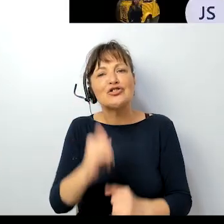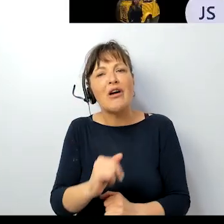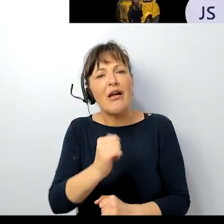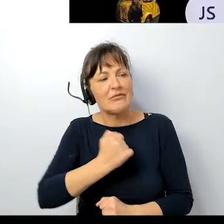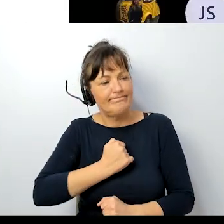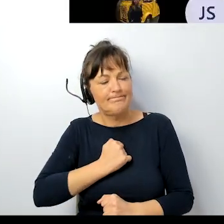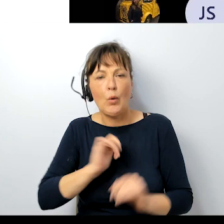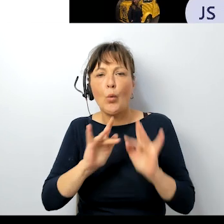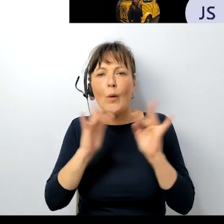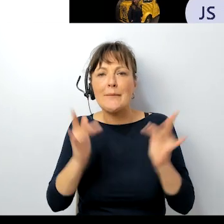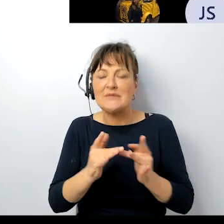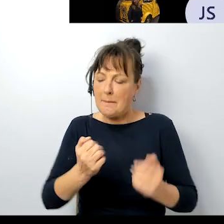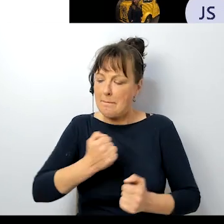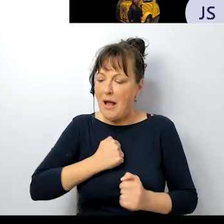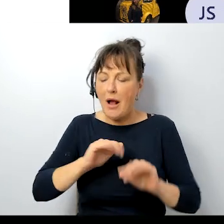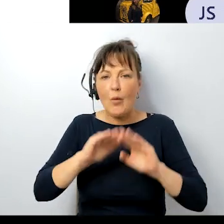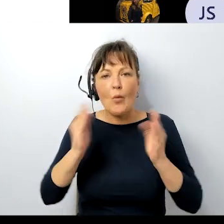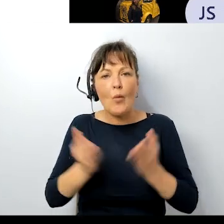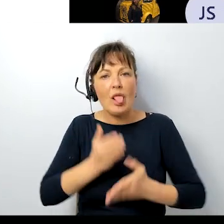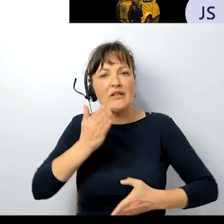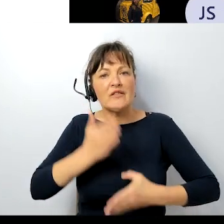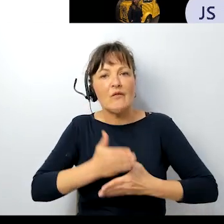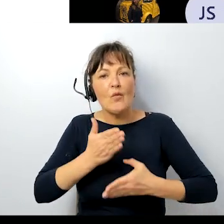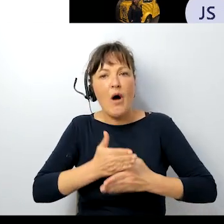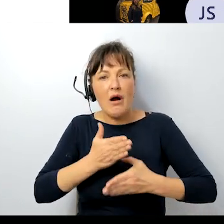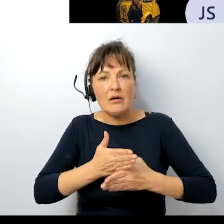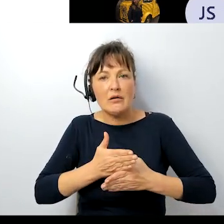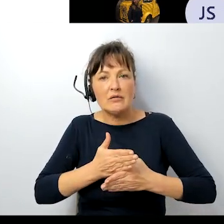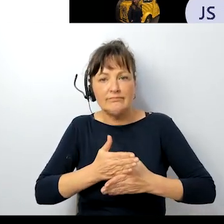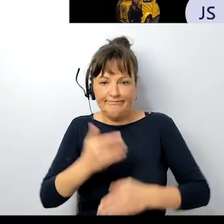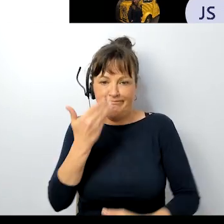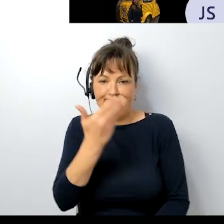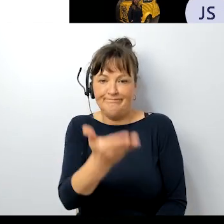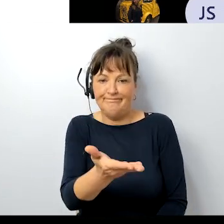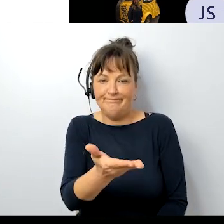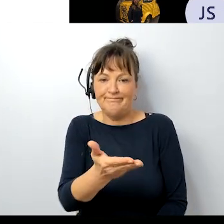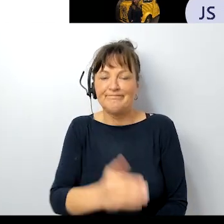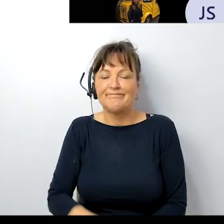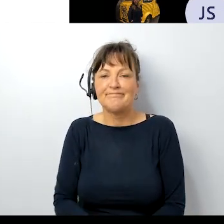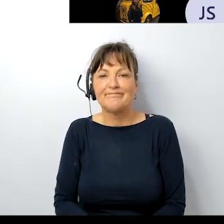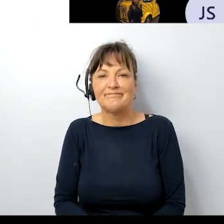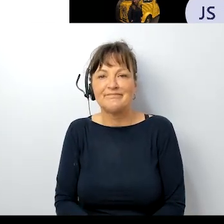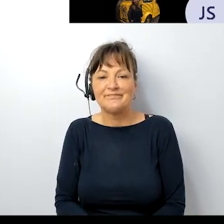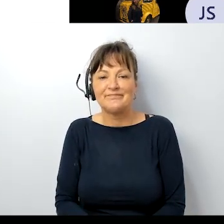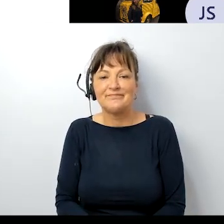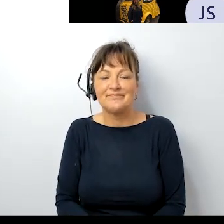More than aware we've spoken about apprenticeships.scot this evening and